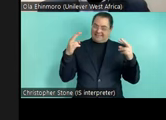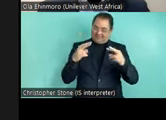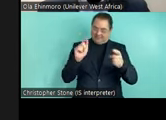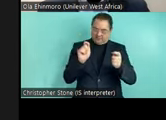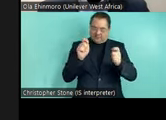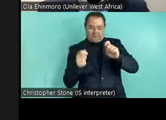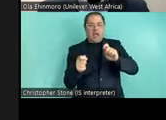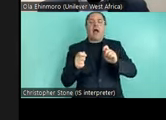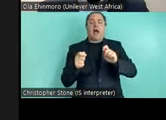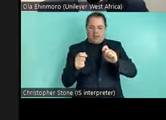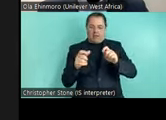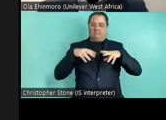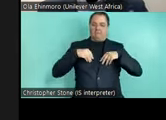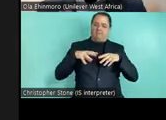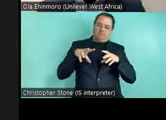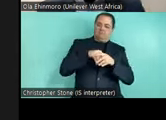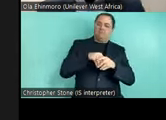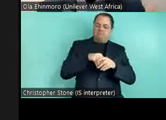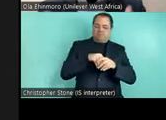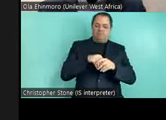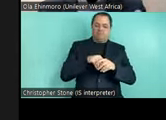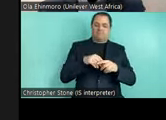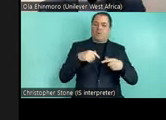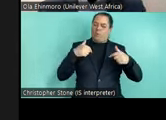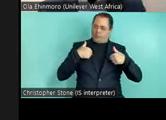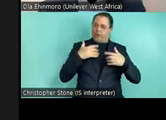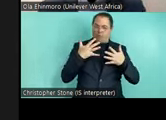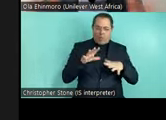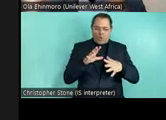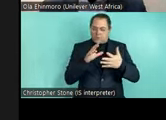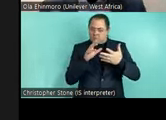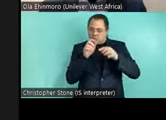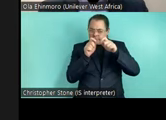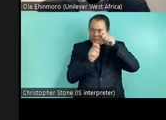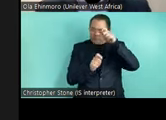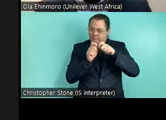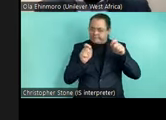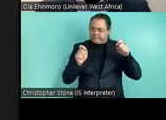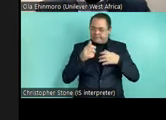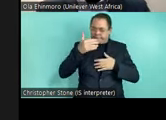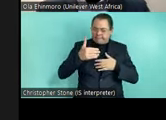15:05:56 And then we then say we're going to be measuring our progress against the ambition